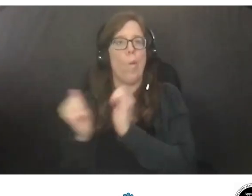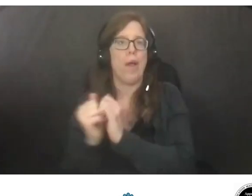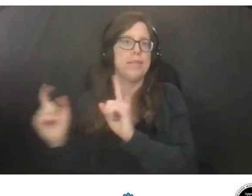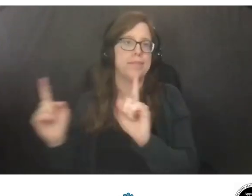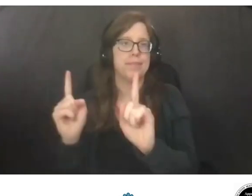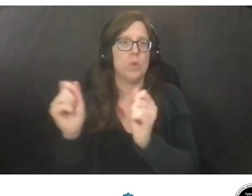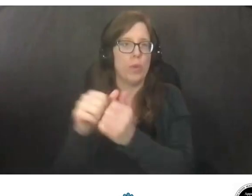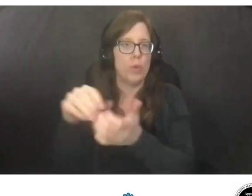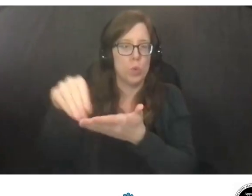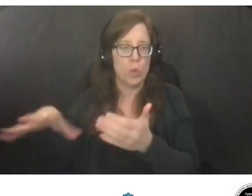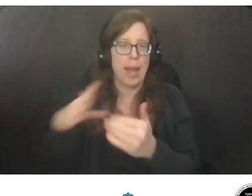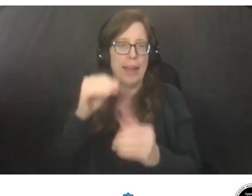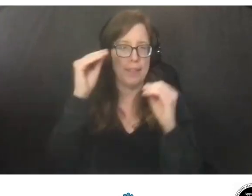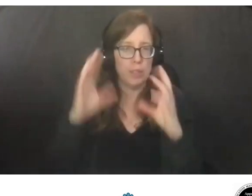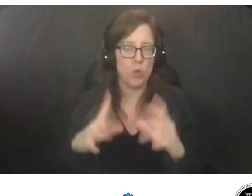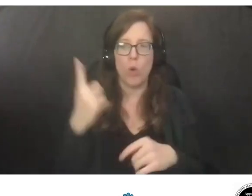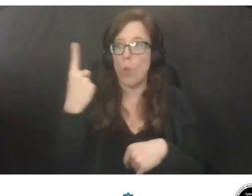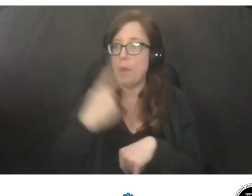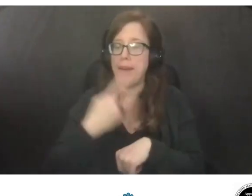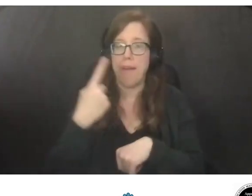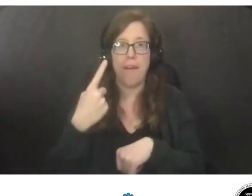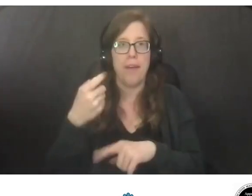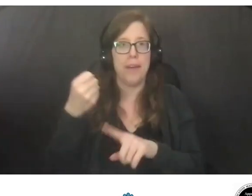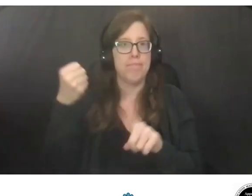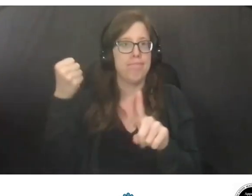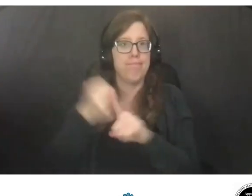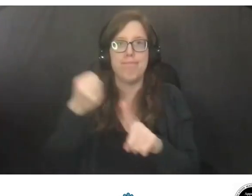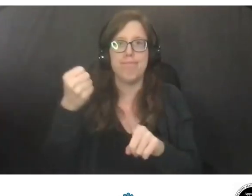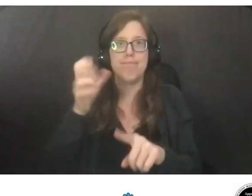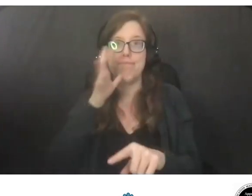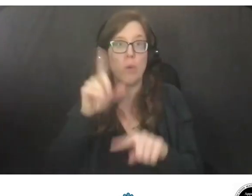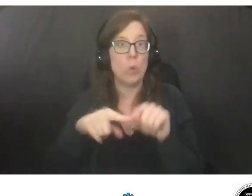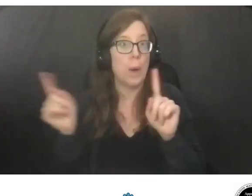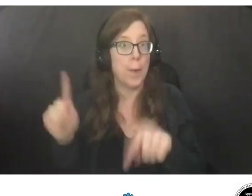And then one day Mom couldn't come.